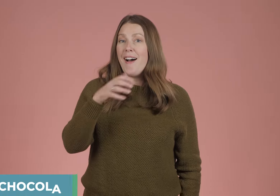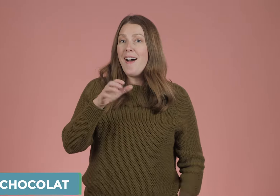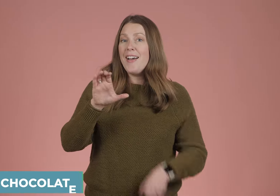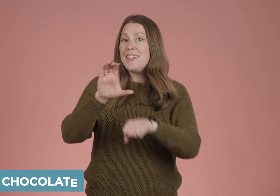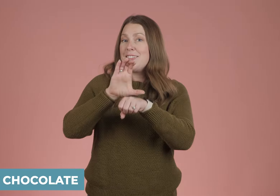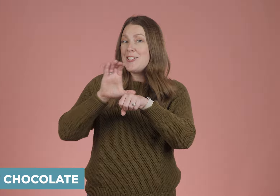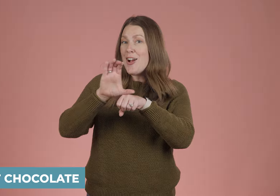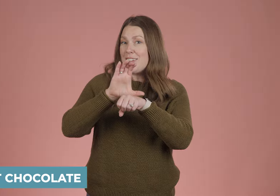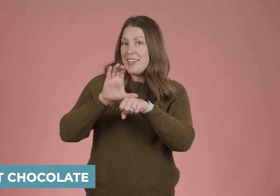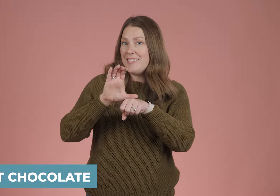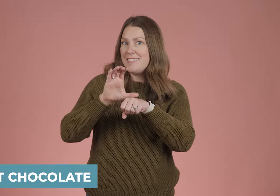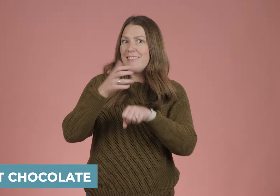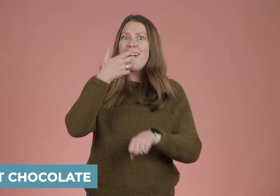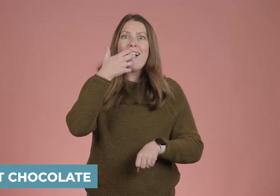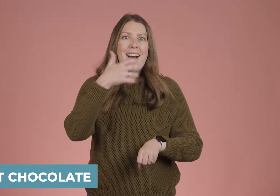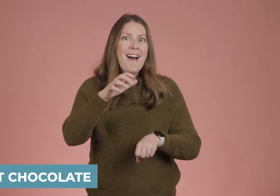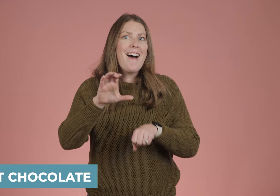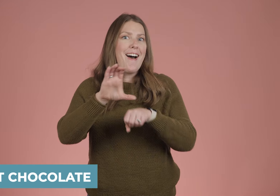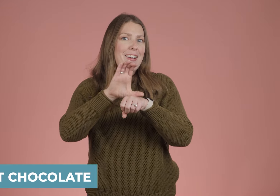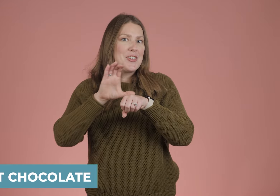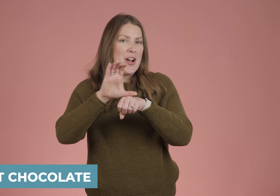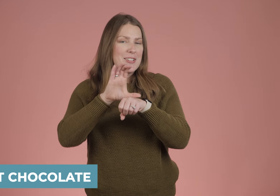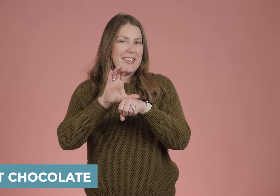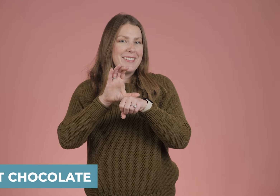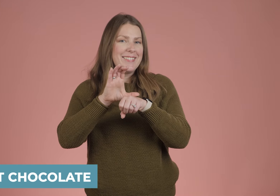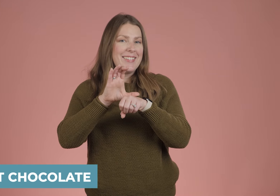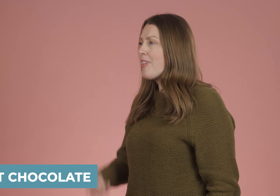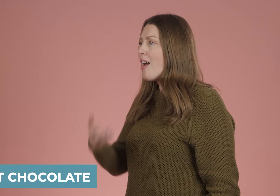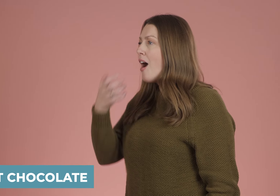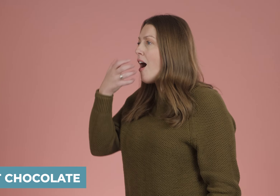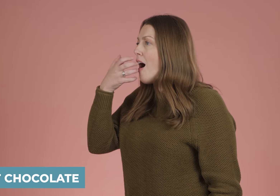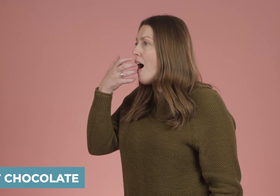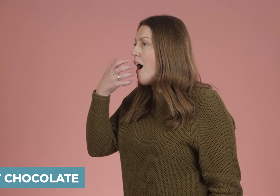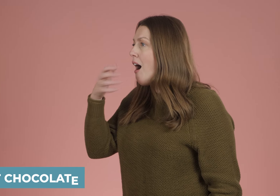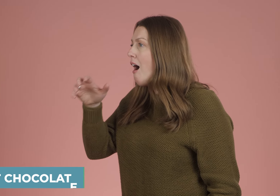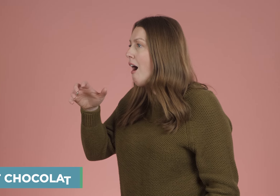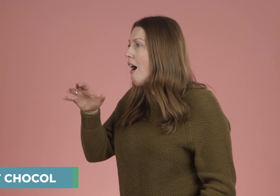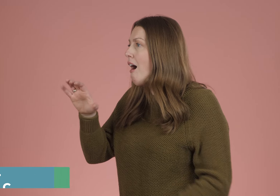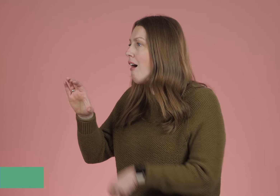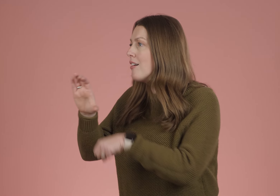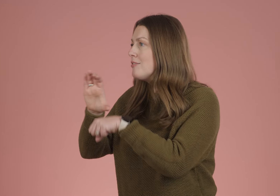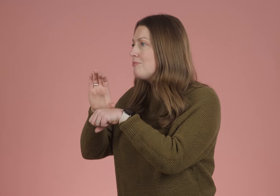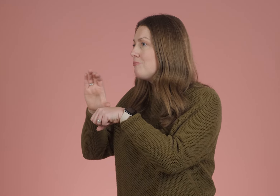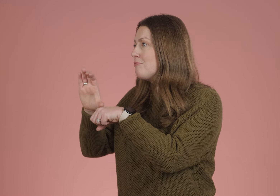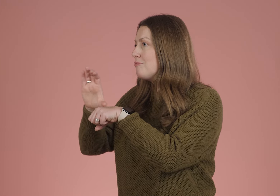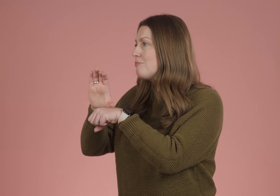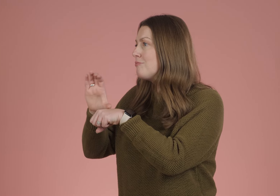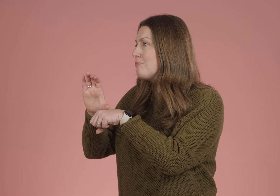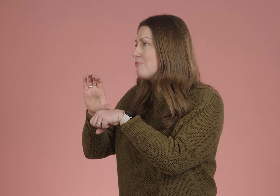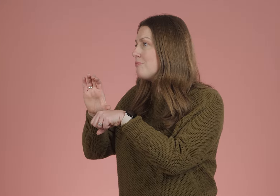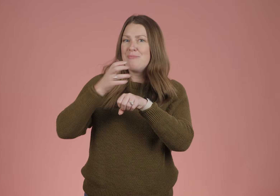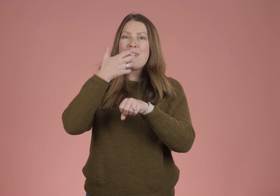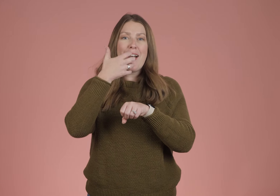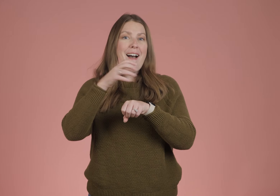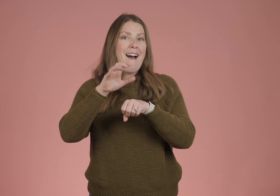Hot chocolate. The sign Hot and chocolate together.